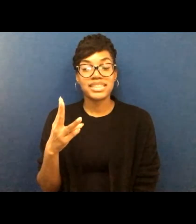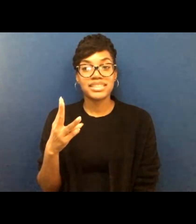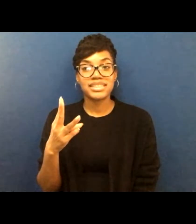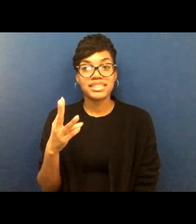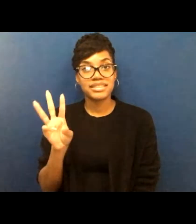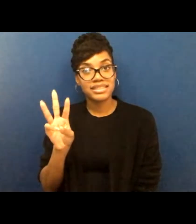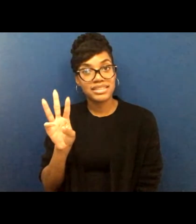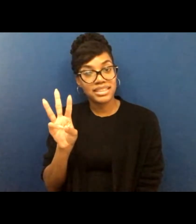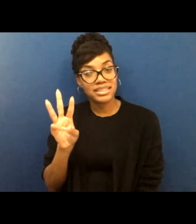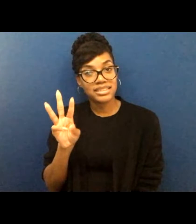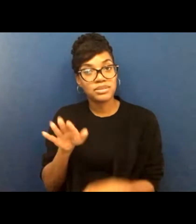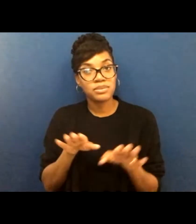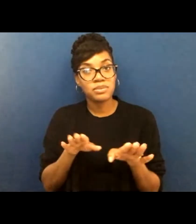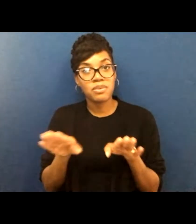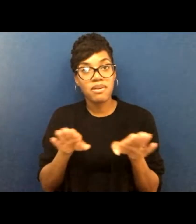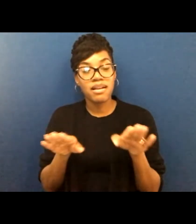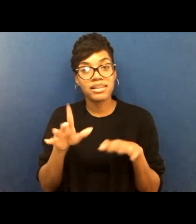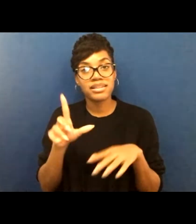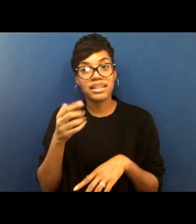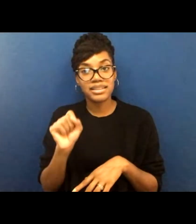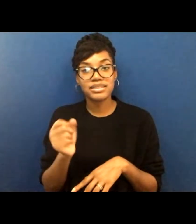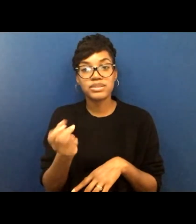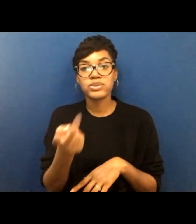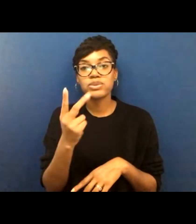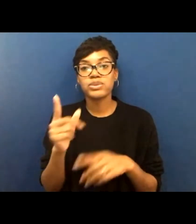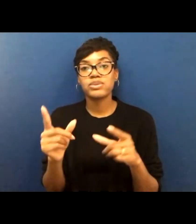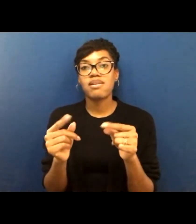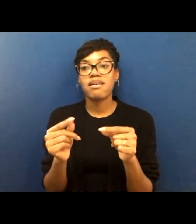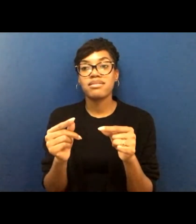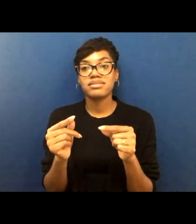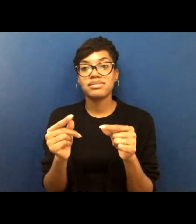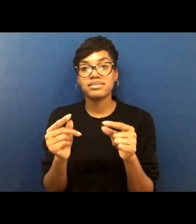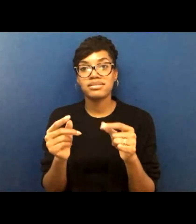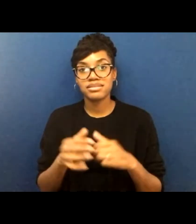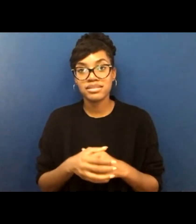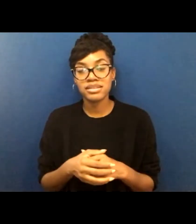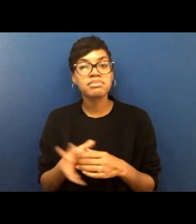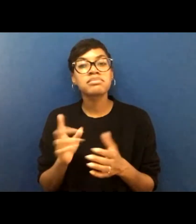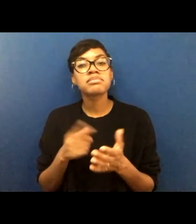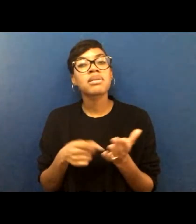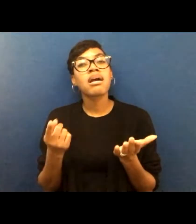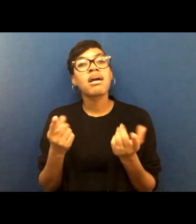So only six legs and two claws. So what happened to the other two legs?